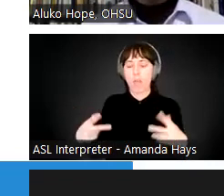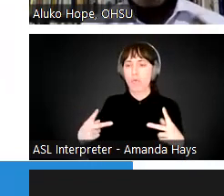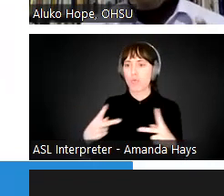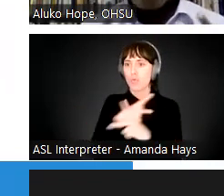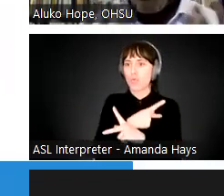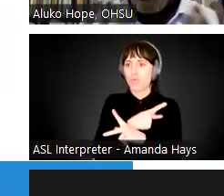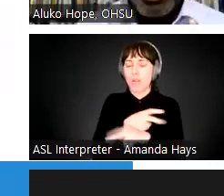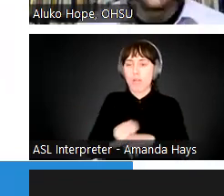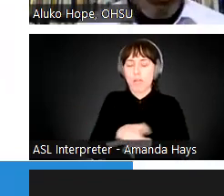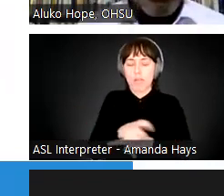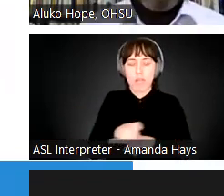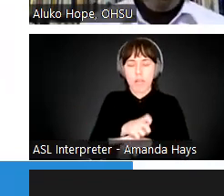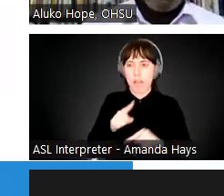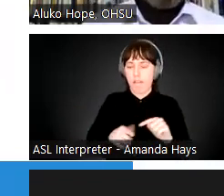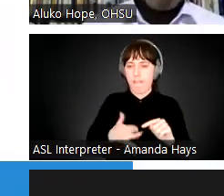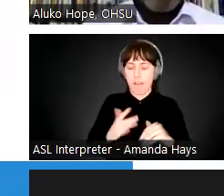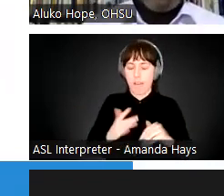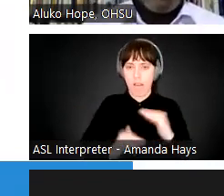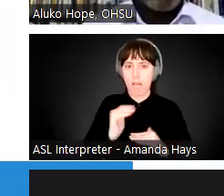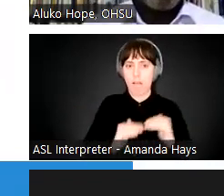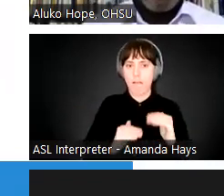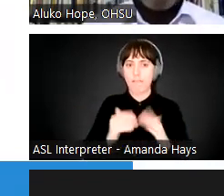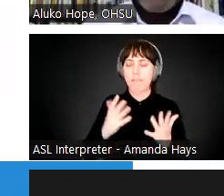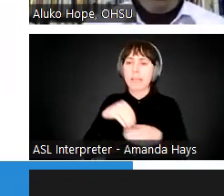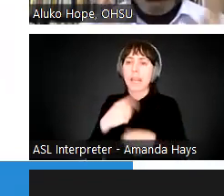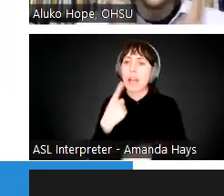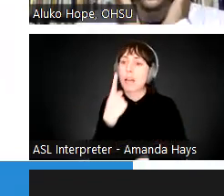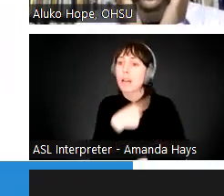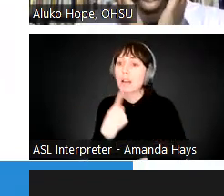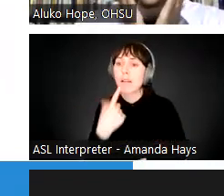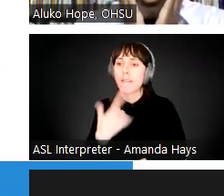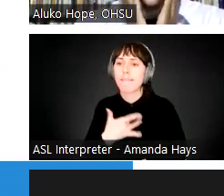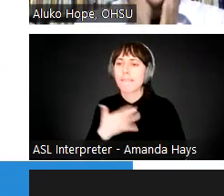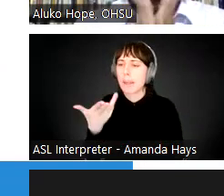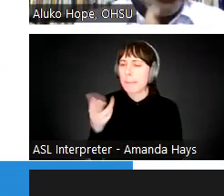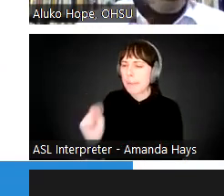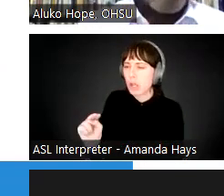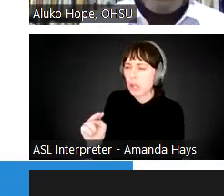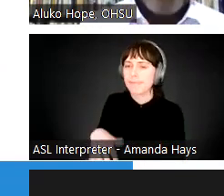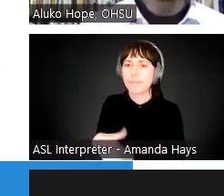significant burning in their mouth. They might have burning in their